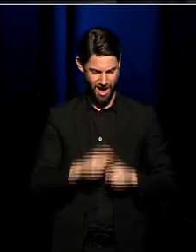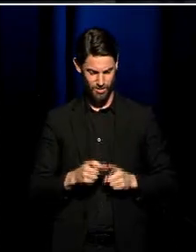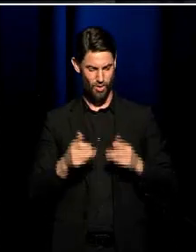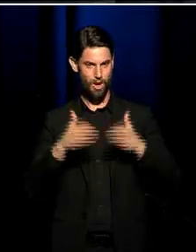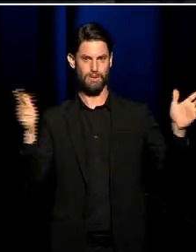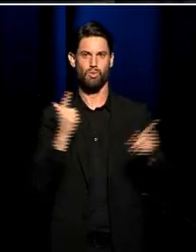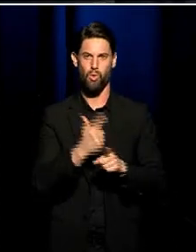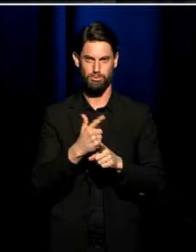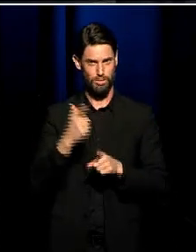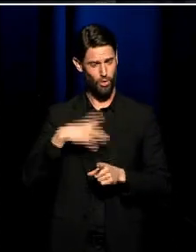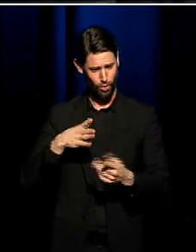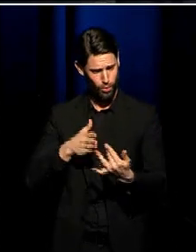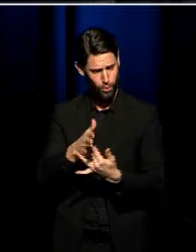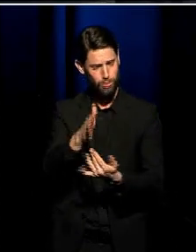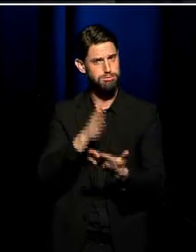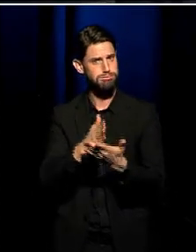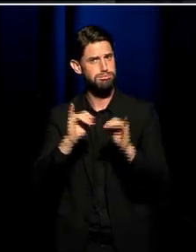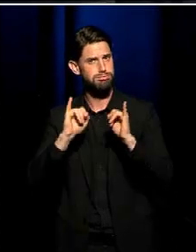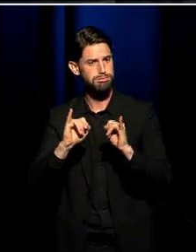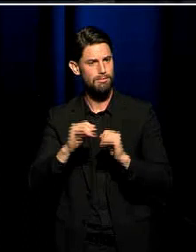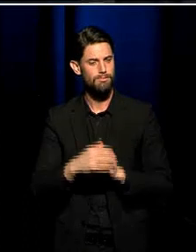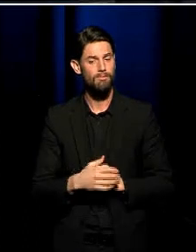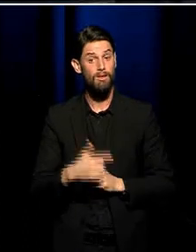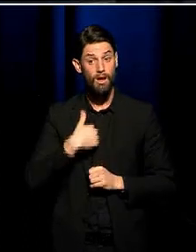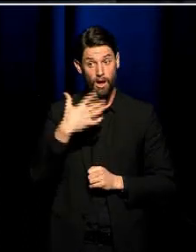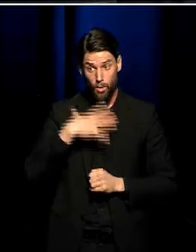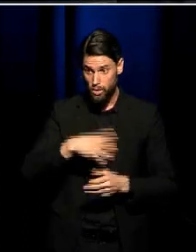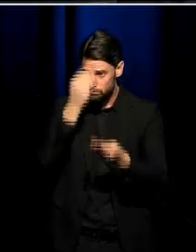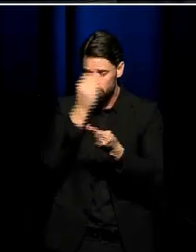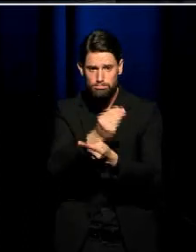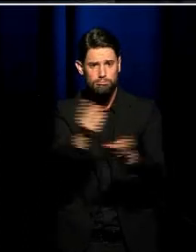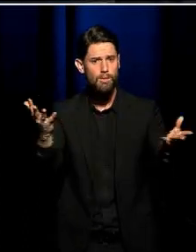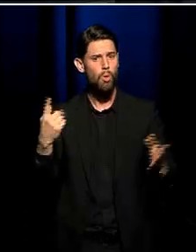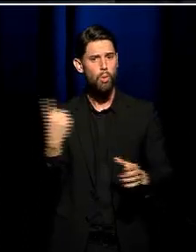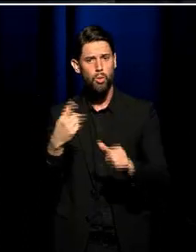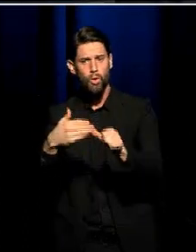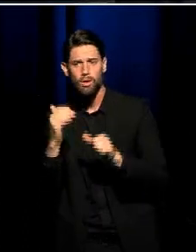to reassure all First Nations people, their carers and advocates that this